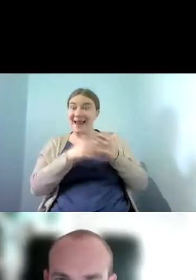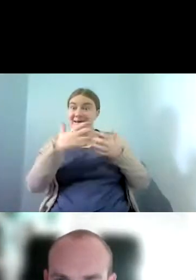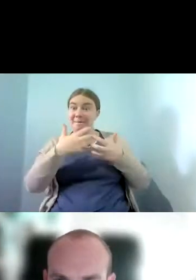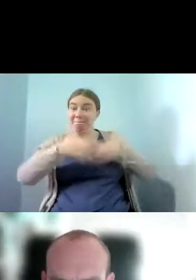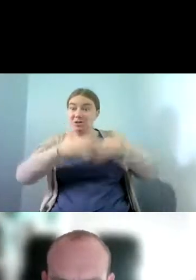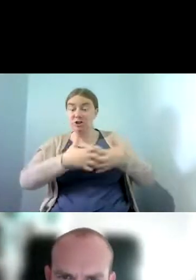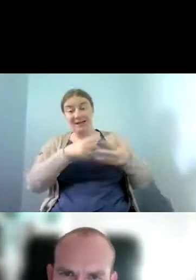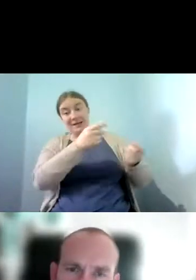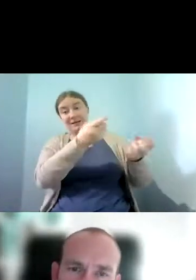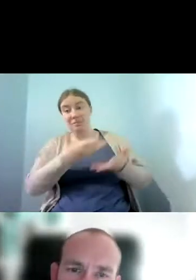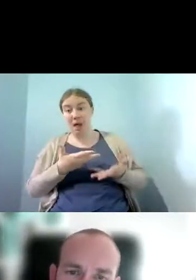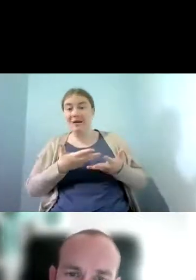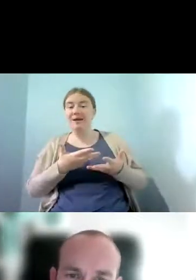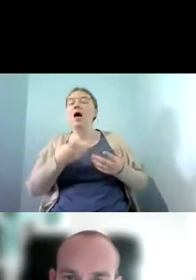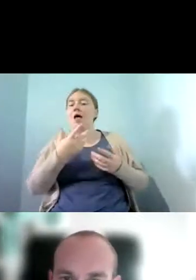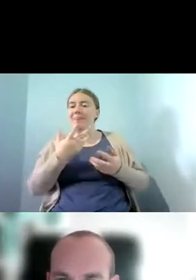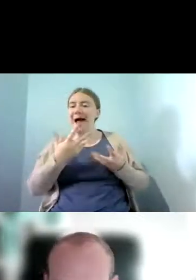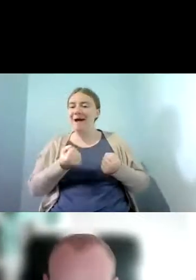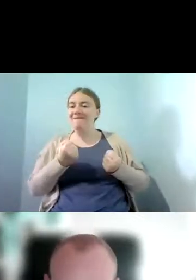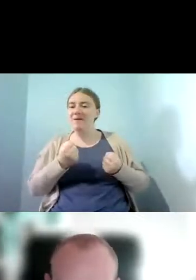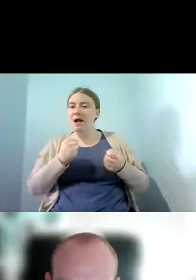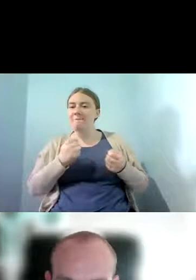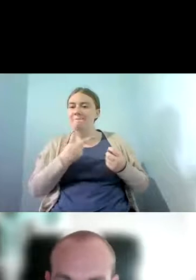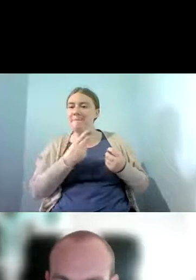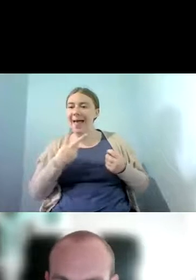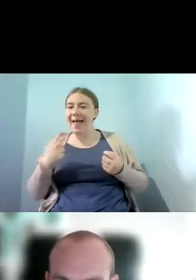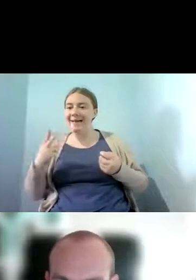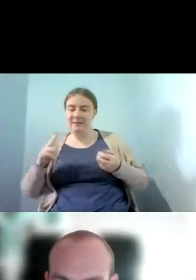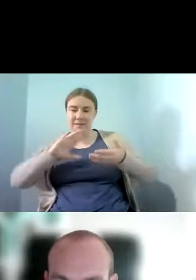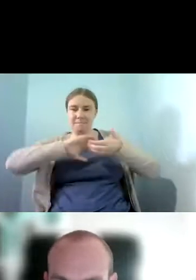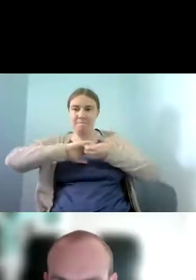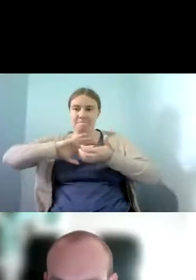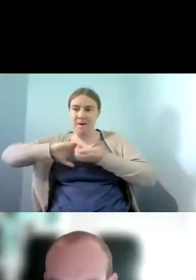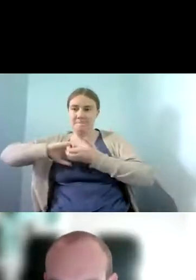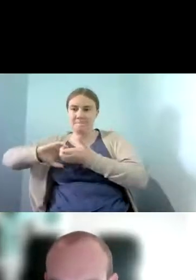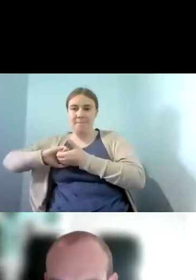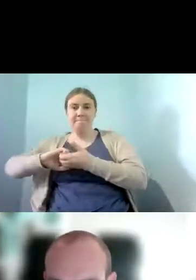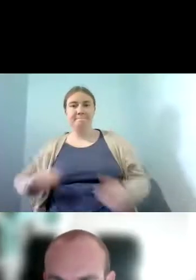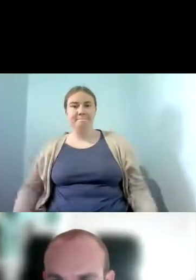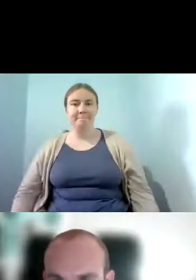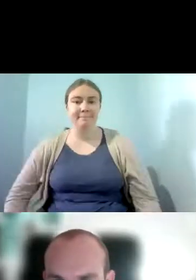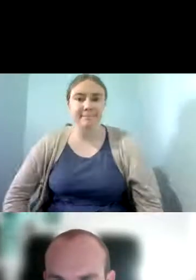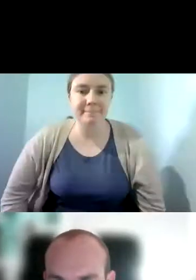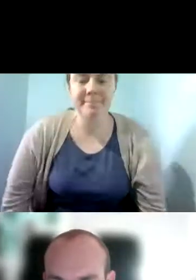they come together in pairs and because of that the the distance that they uh between